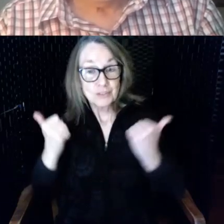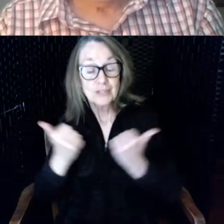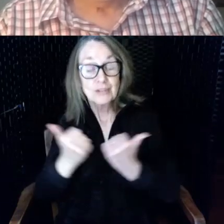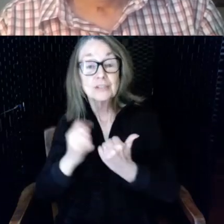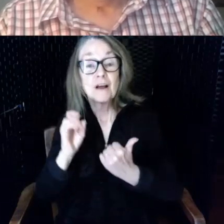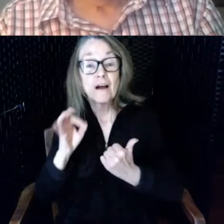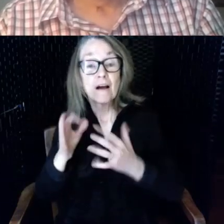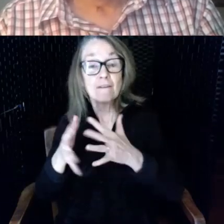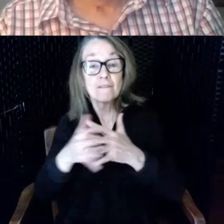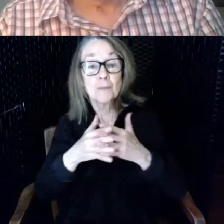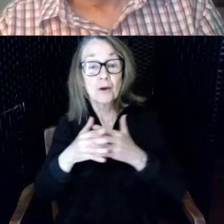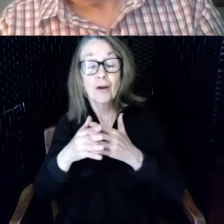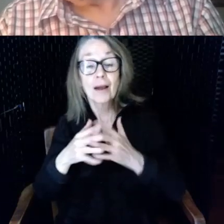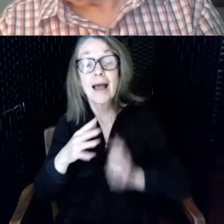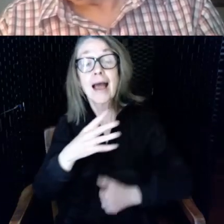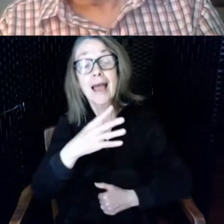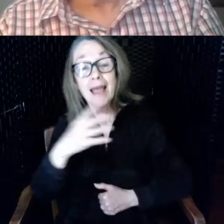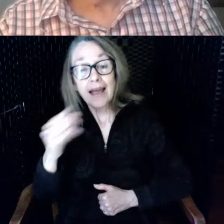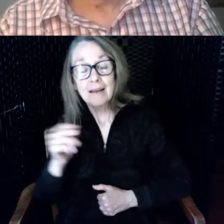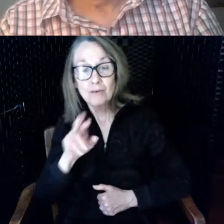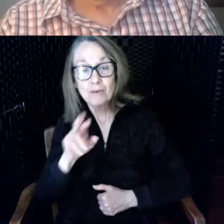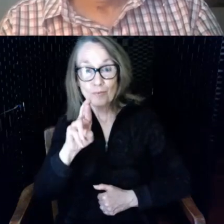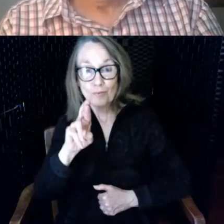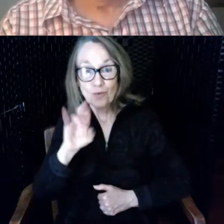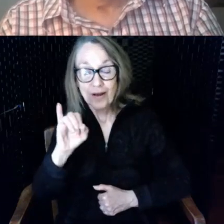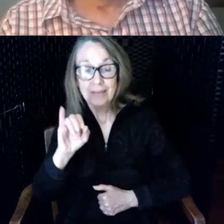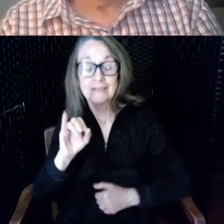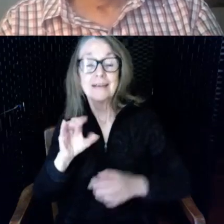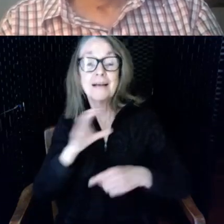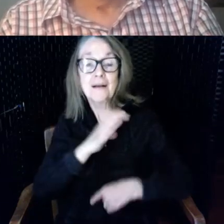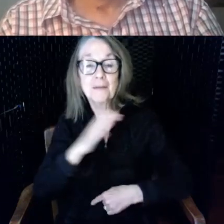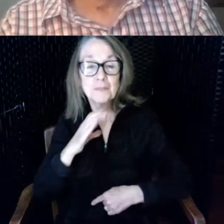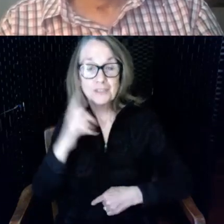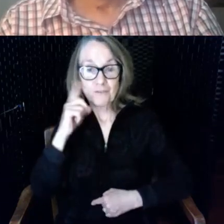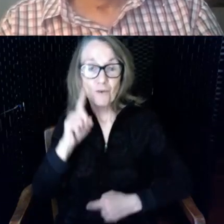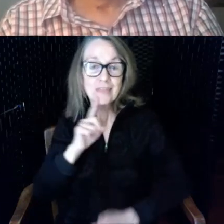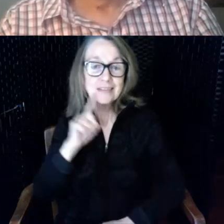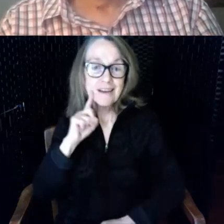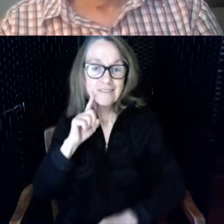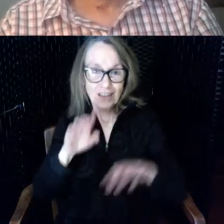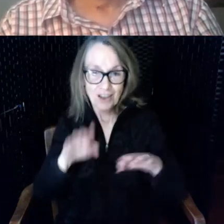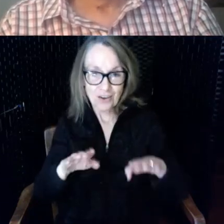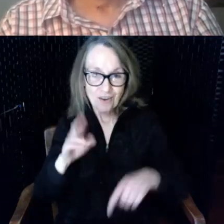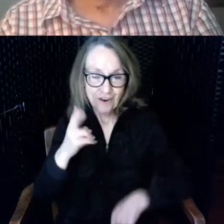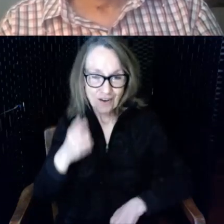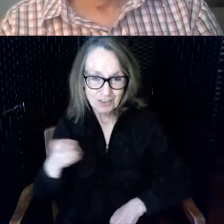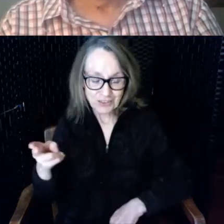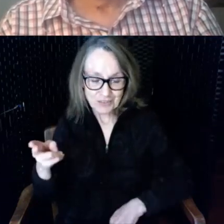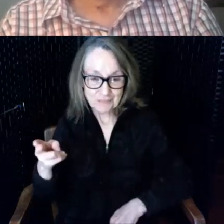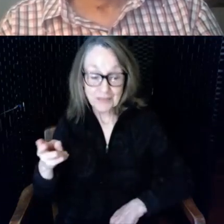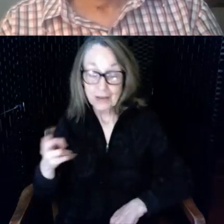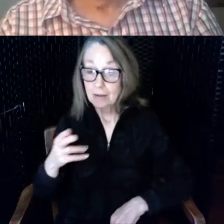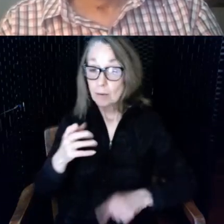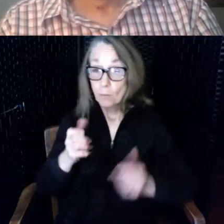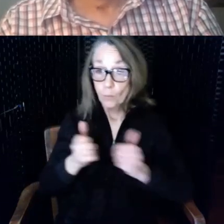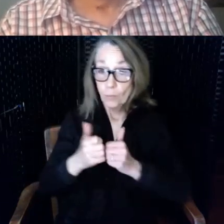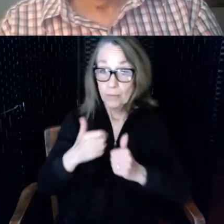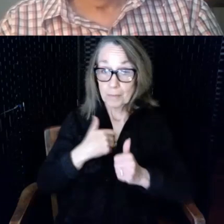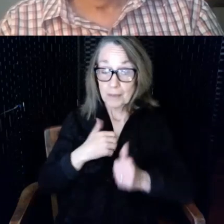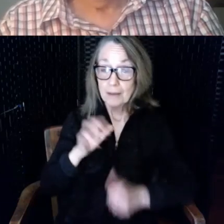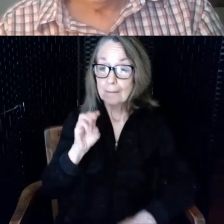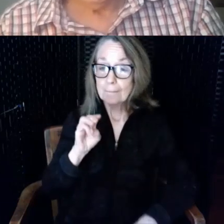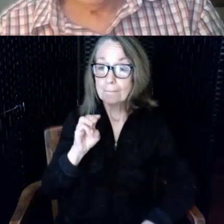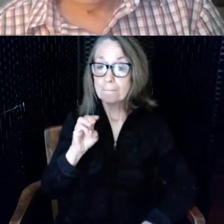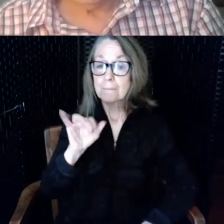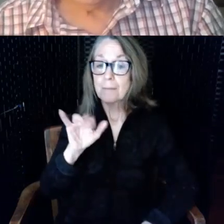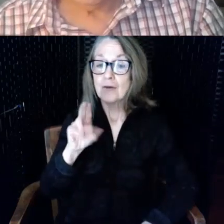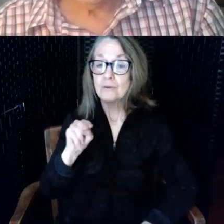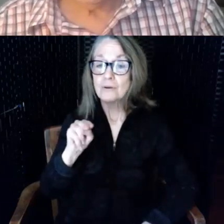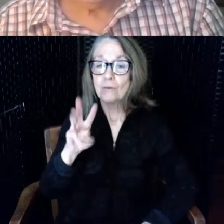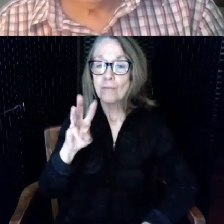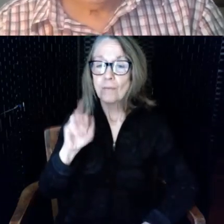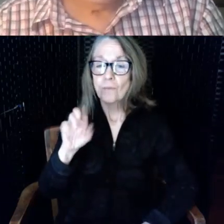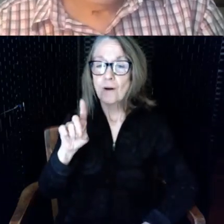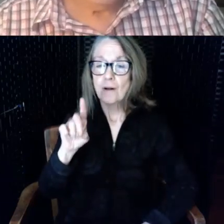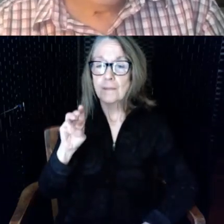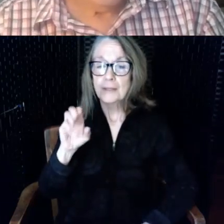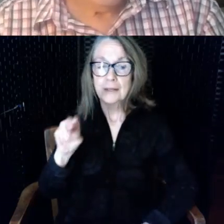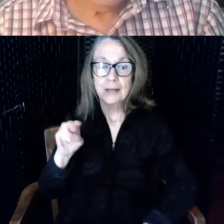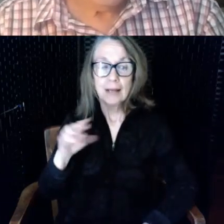Hearing with me today Myron Waldman and Joyce May Myron is a hearing